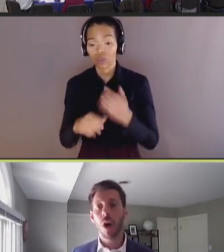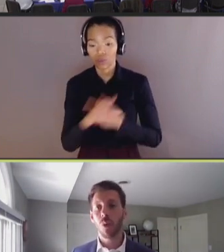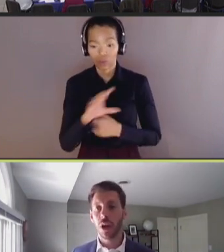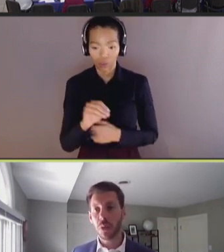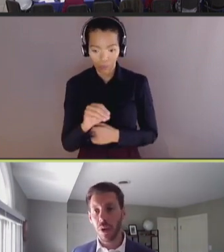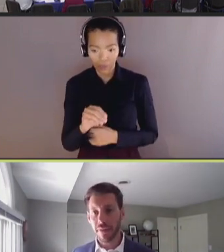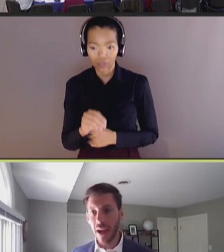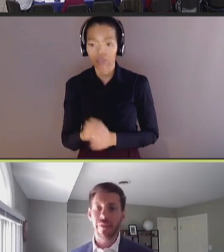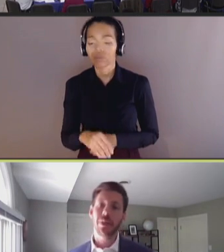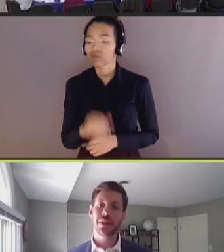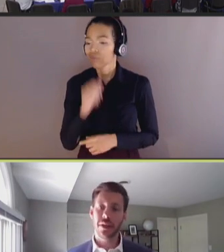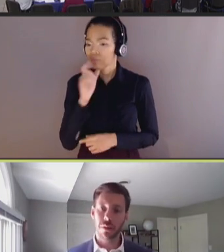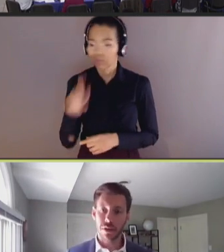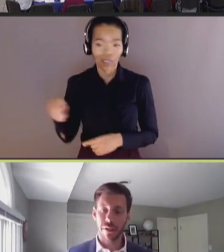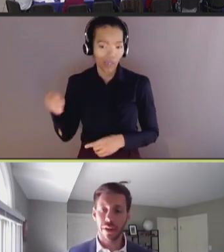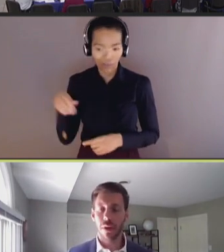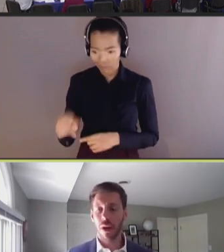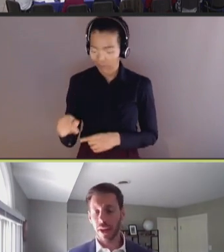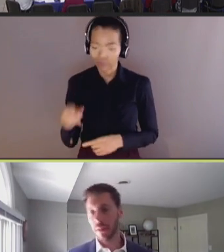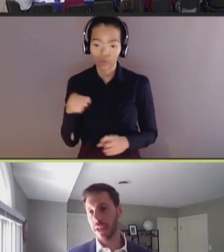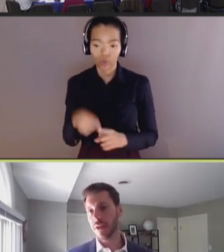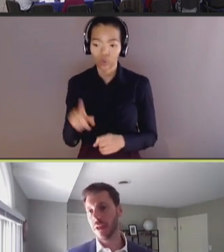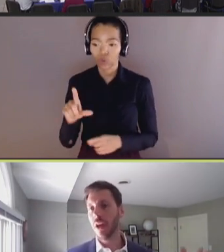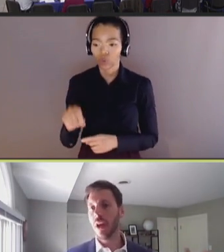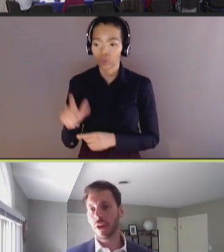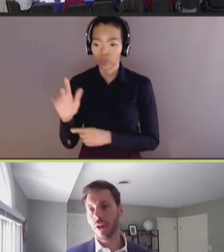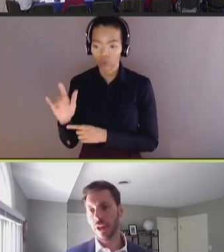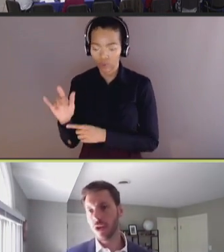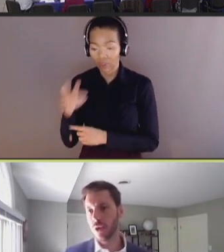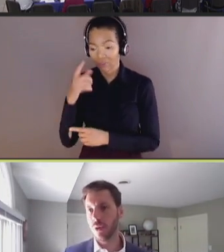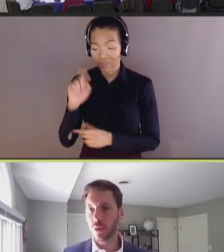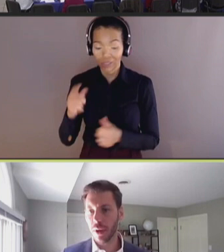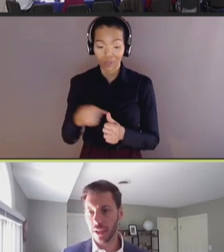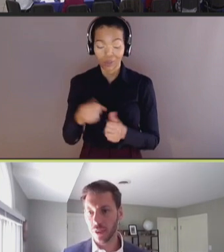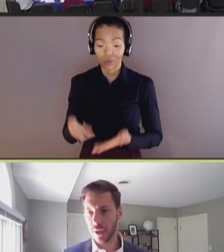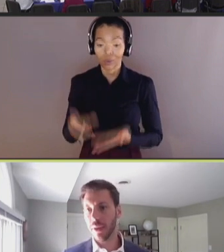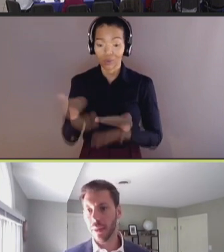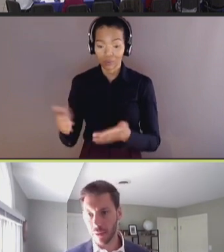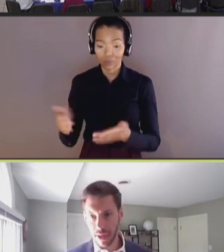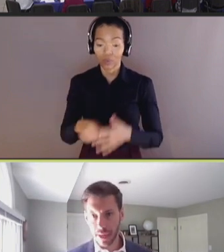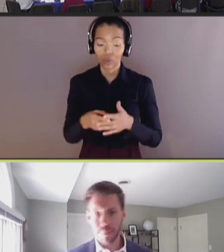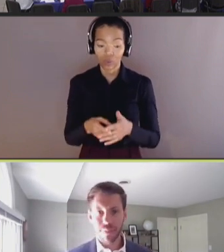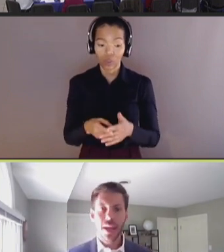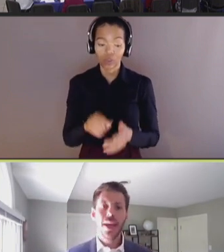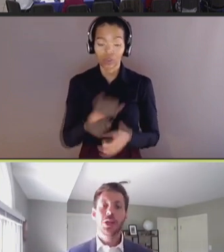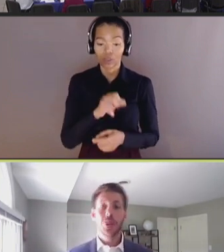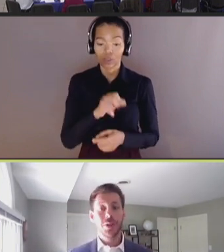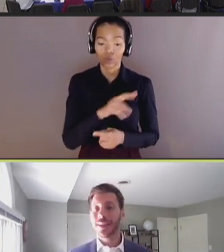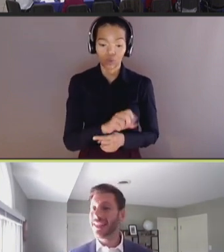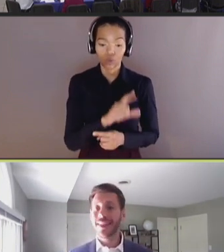1/1/25 because the original recommendation occurred in June of 2023. So, as you can see,